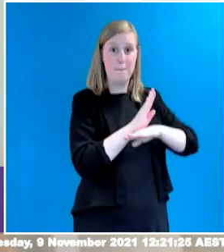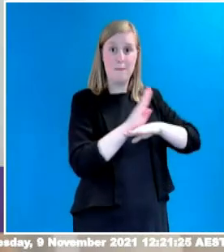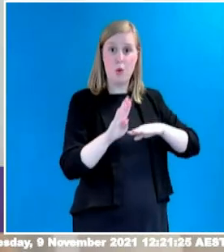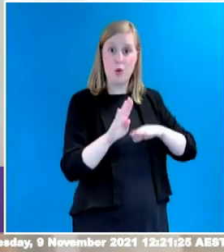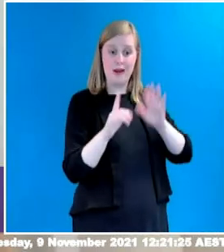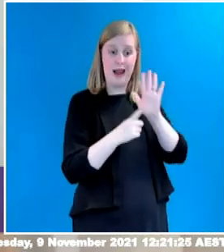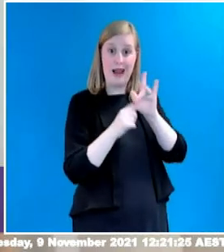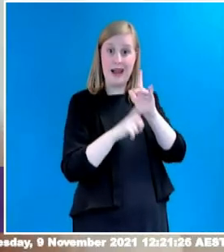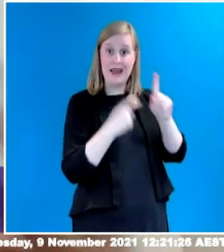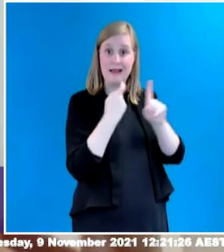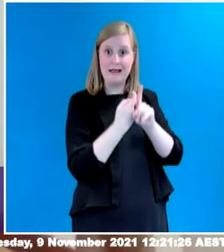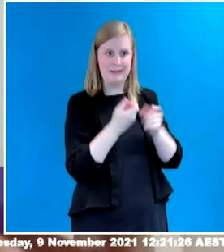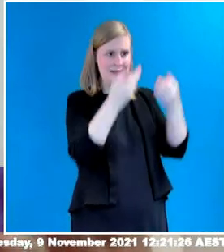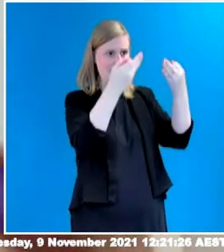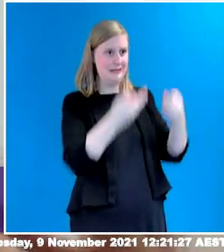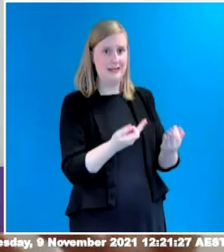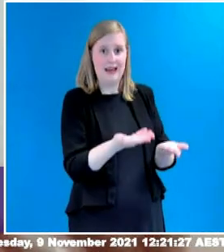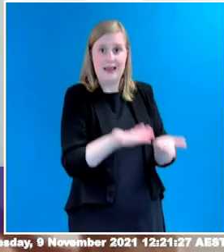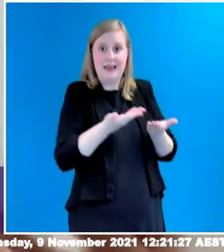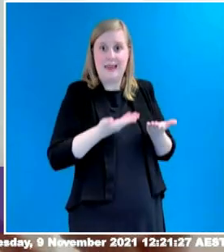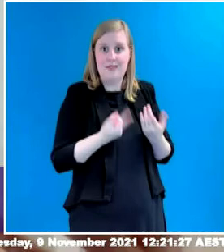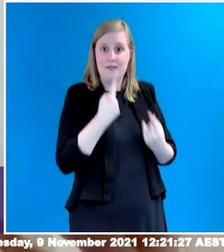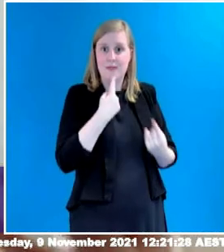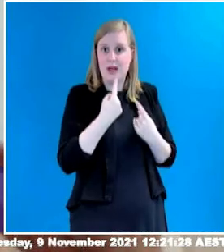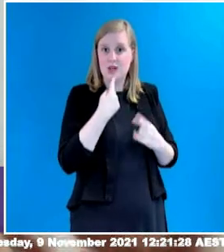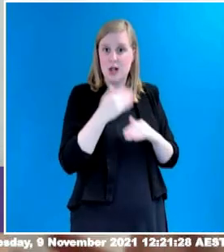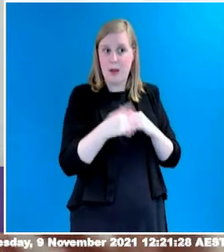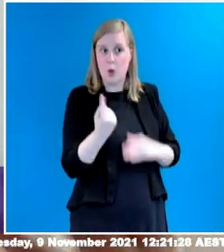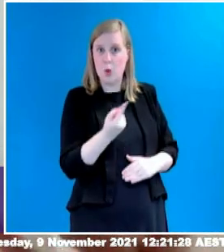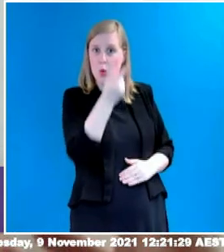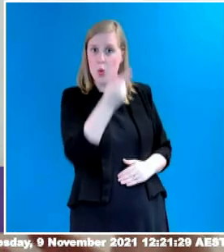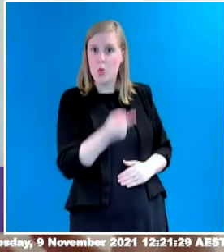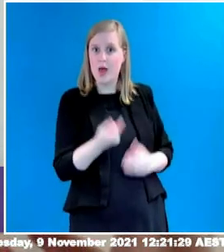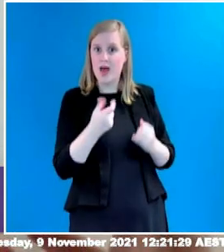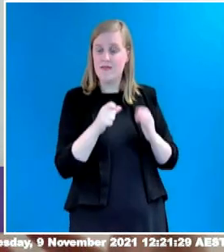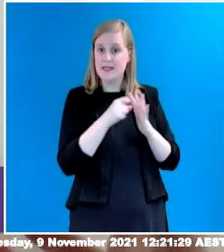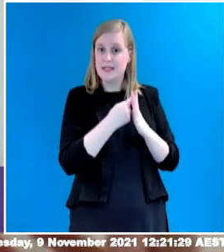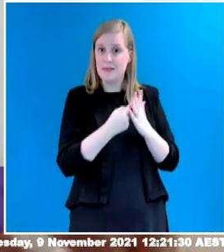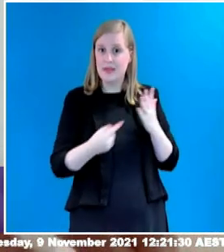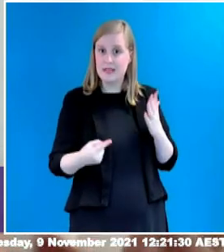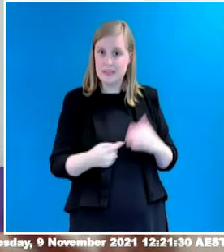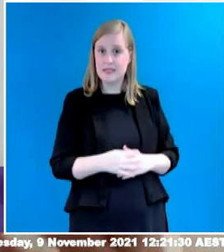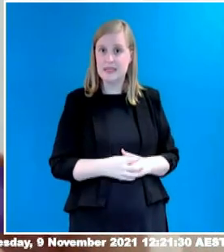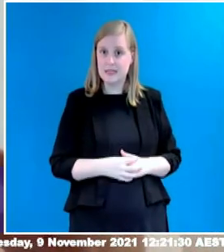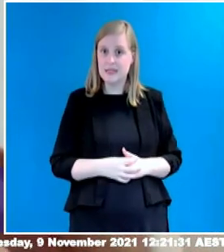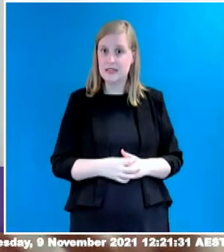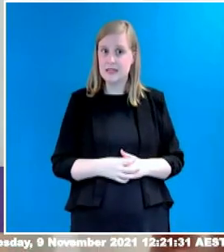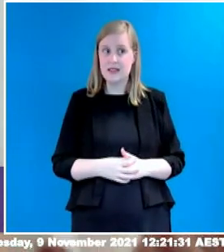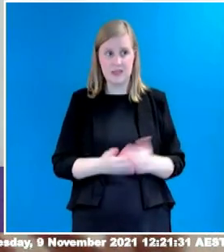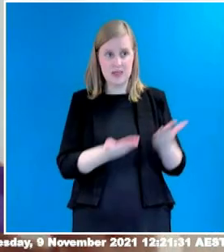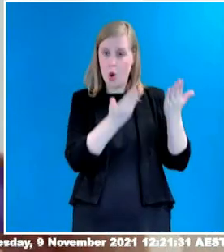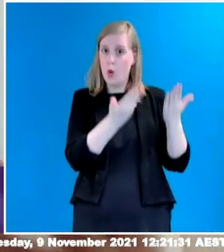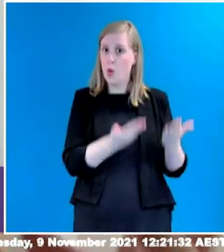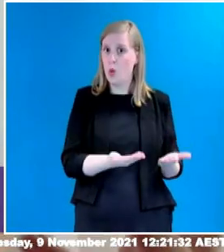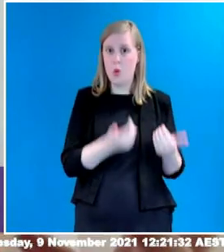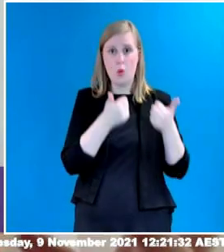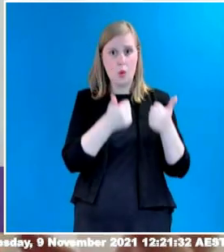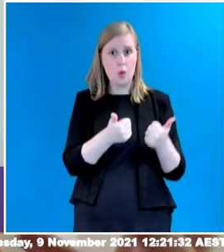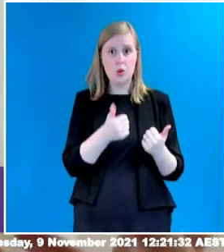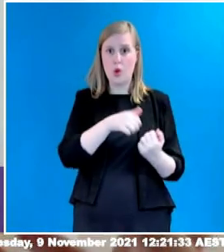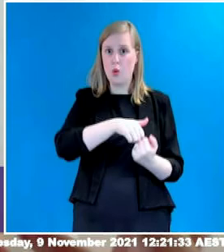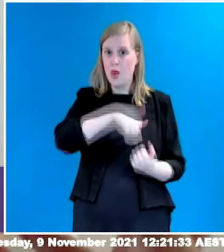Yet there is a database full of highly qualified, board capable women.